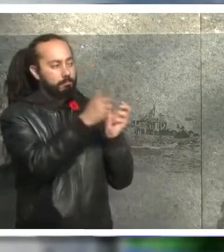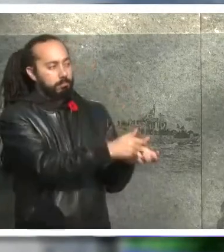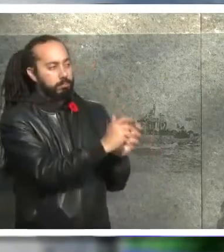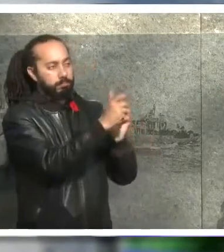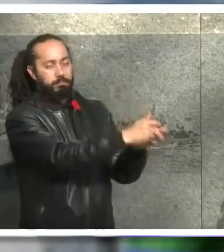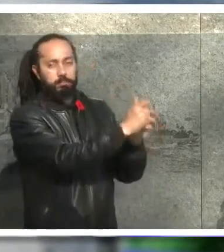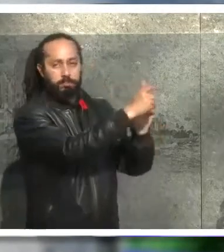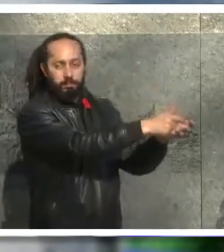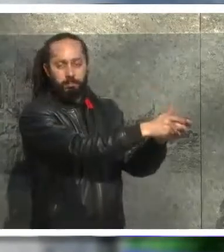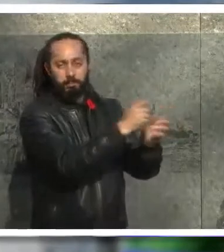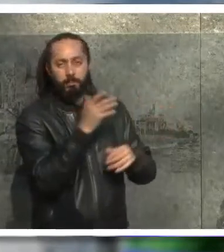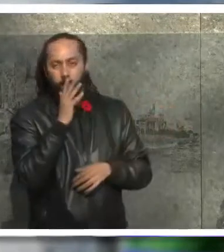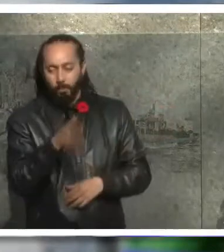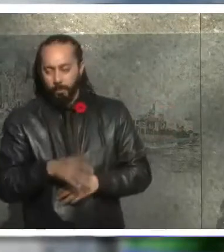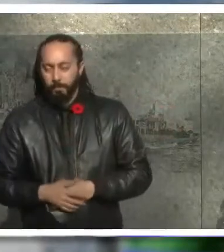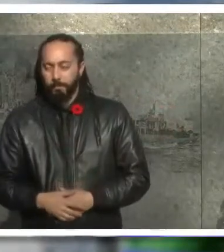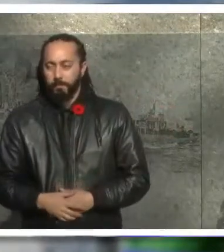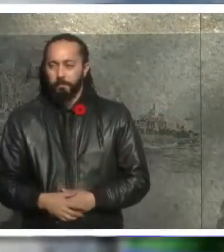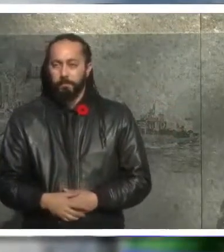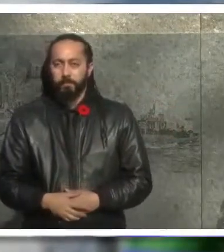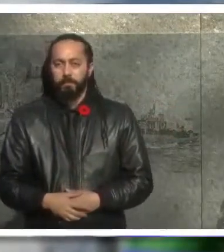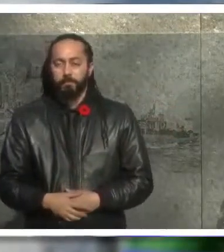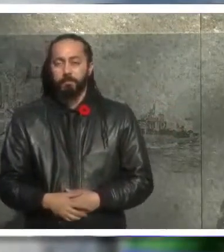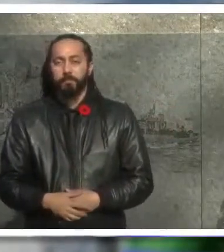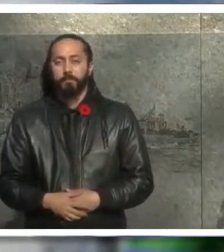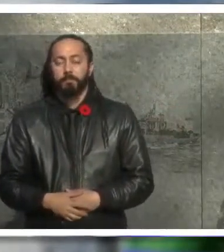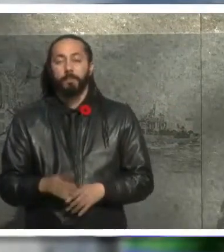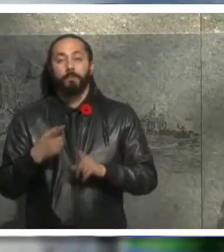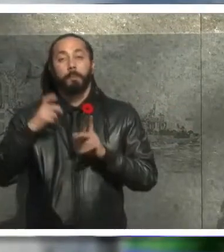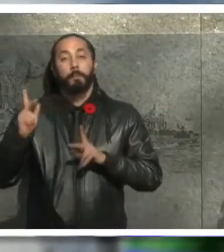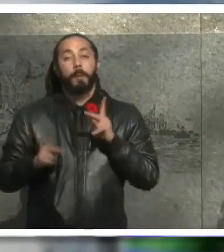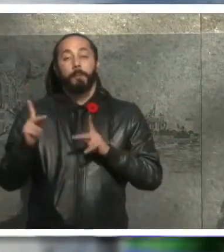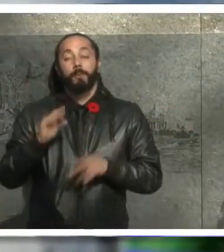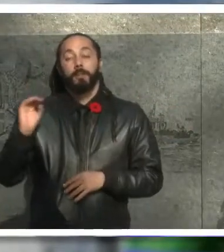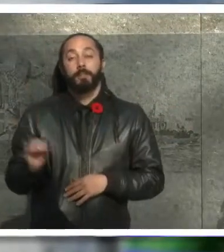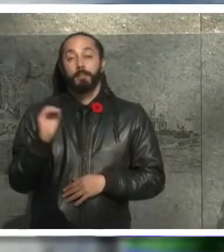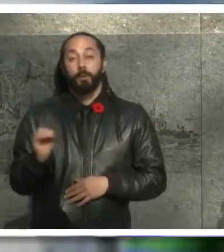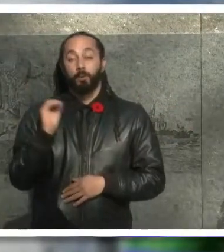(Speaks French) on behalf of the people of Ontario,